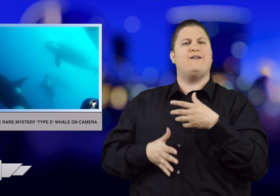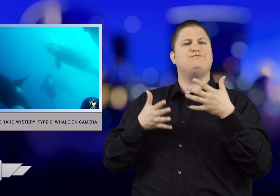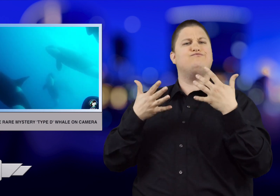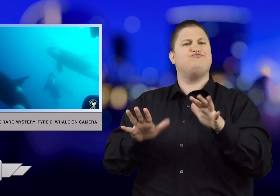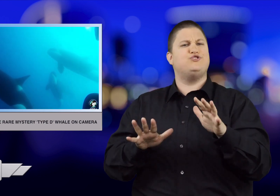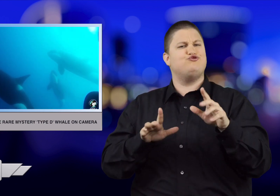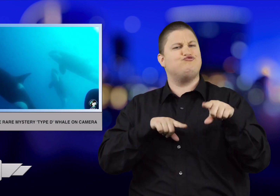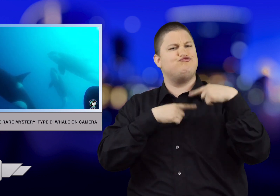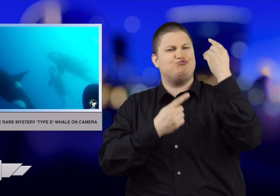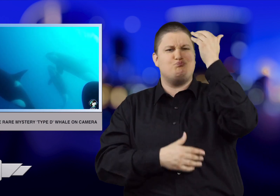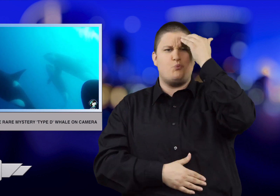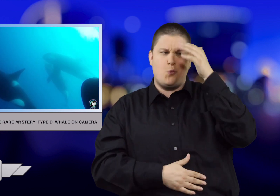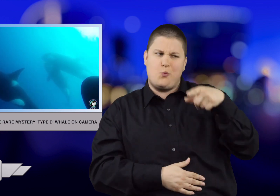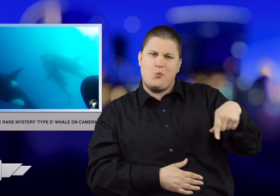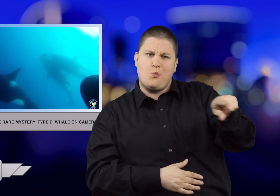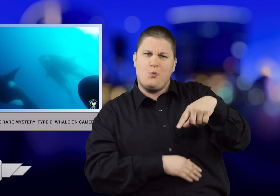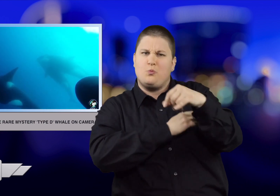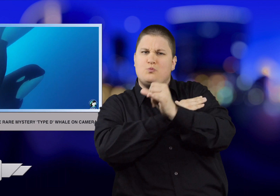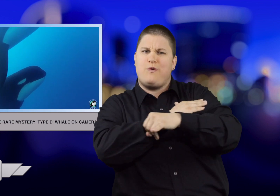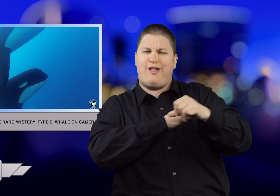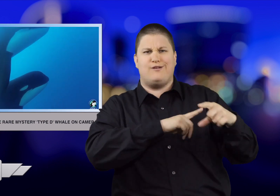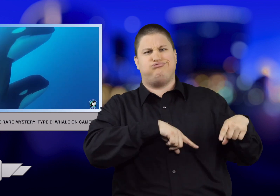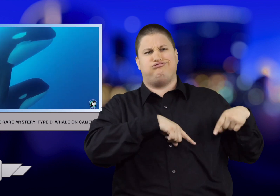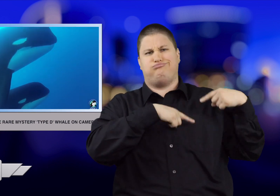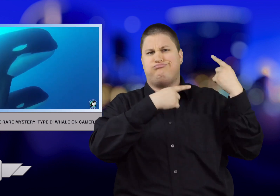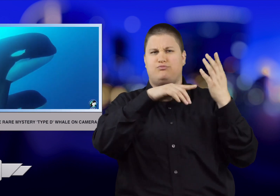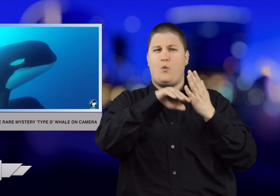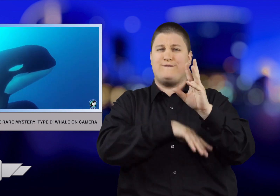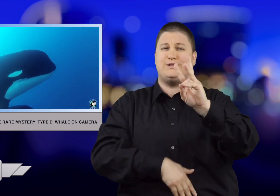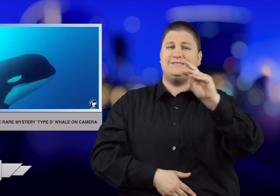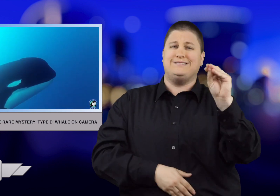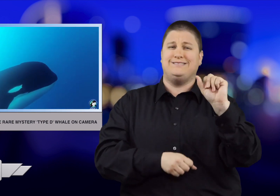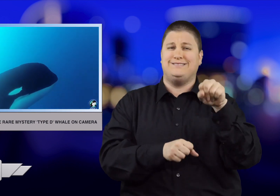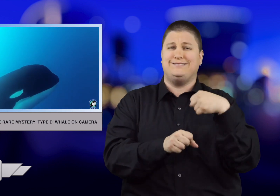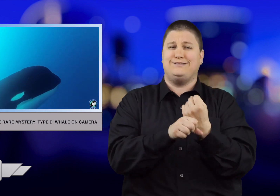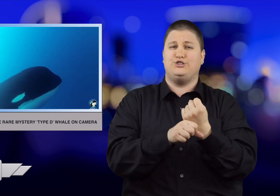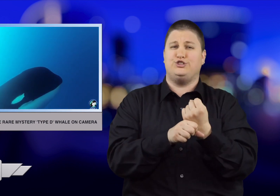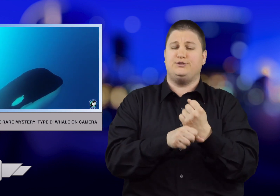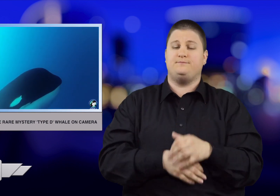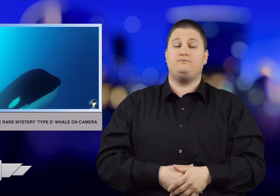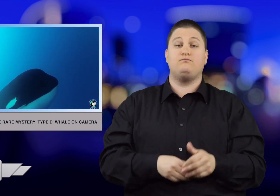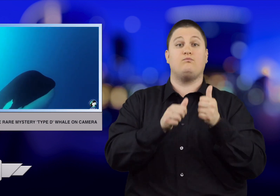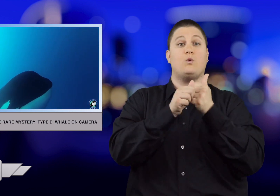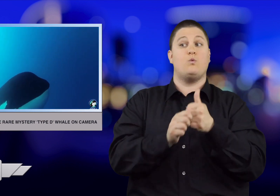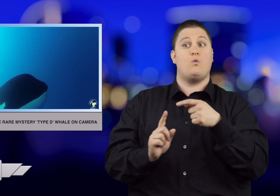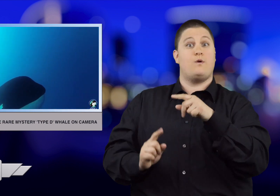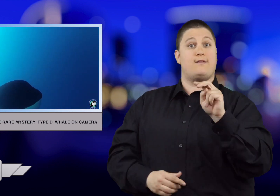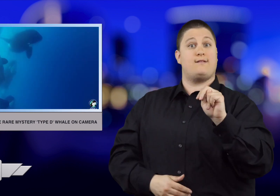Scientists have actually known about these whales for more than 60 years.